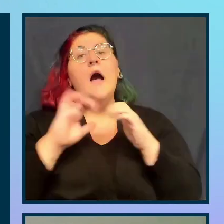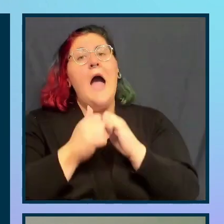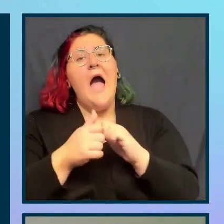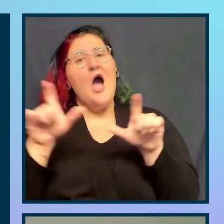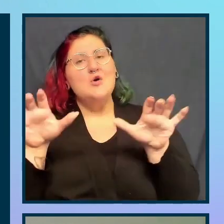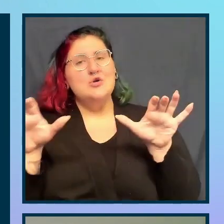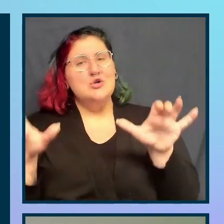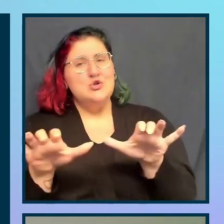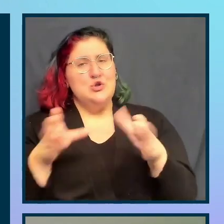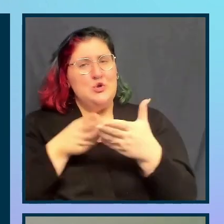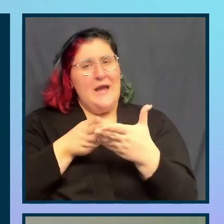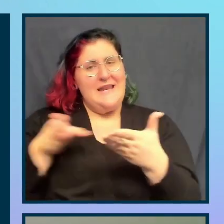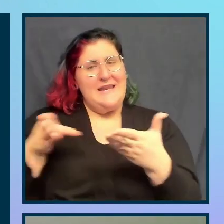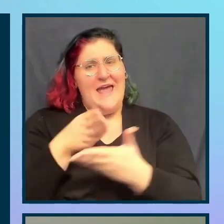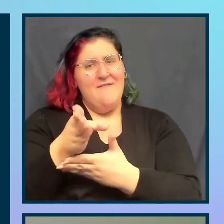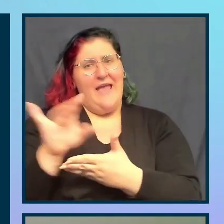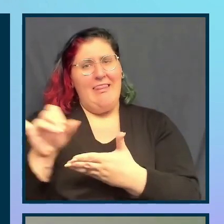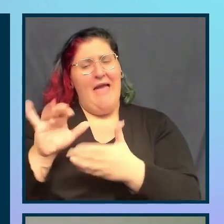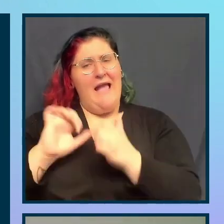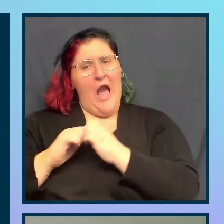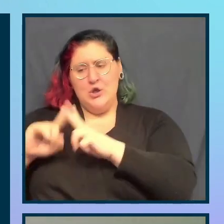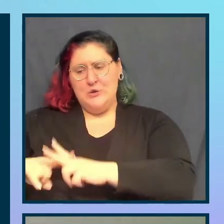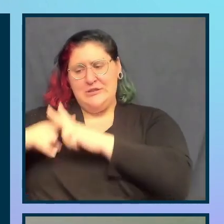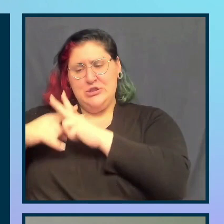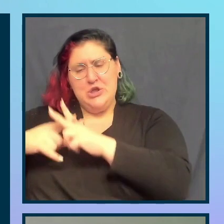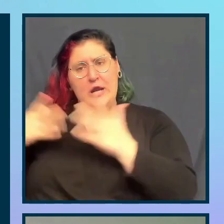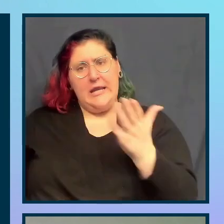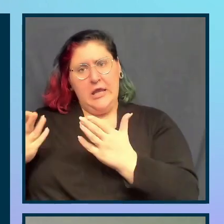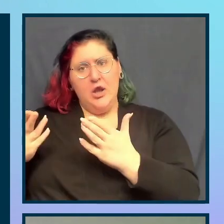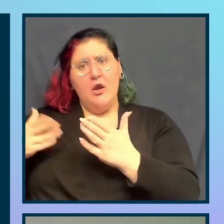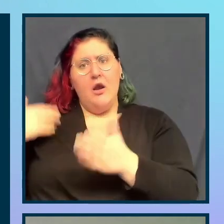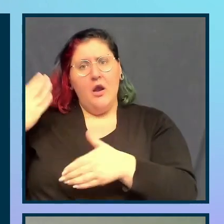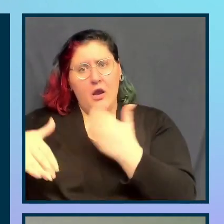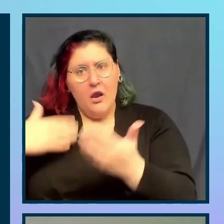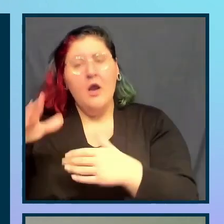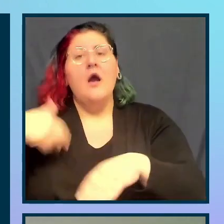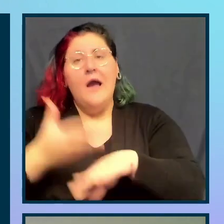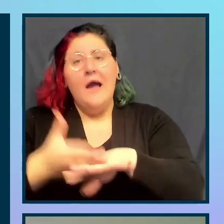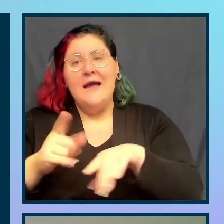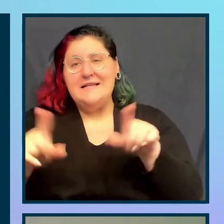like I have on screen with like, B and C nodes that I'll connect and some other nodes that branch off,